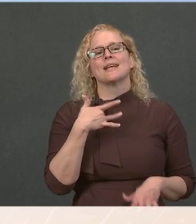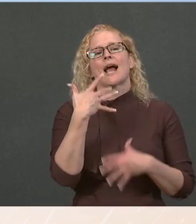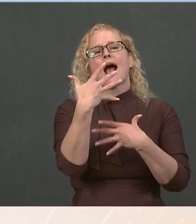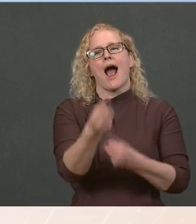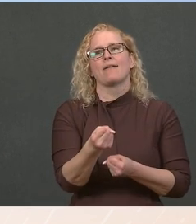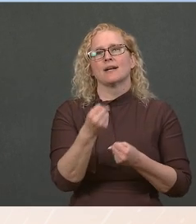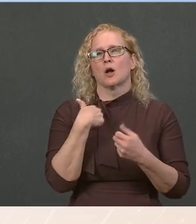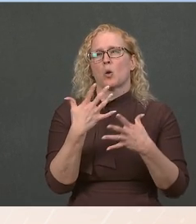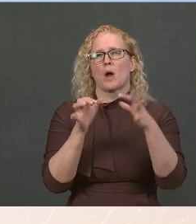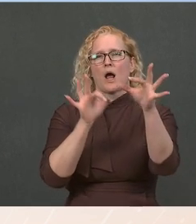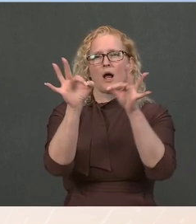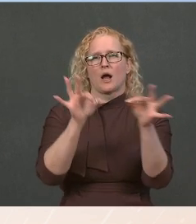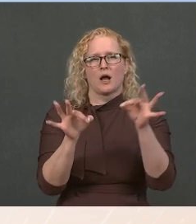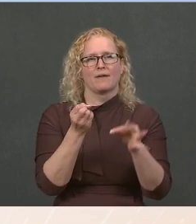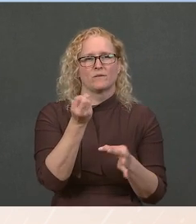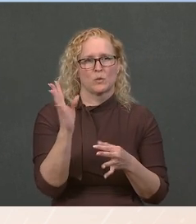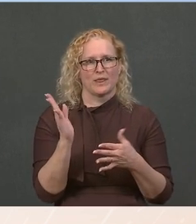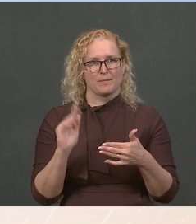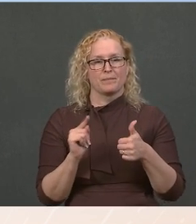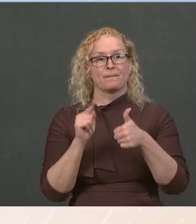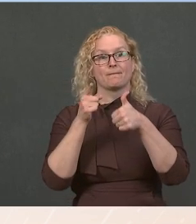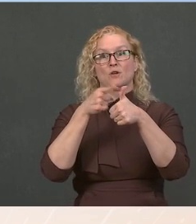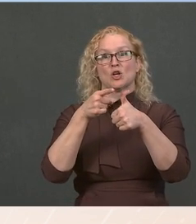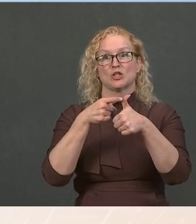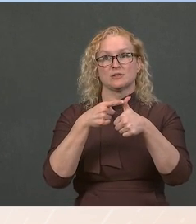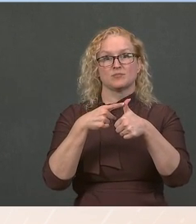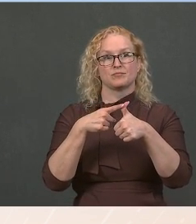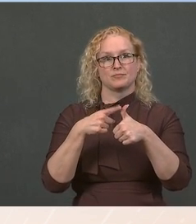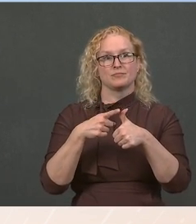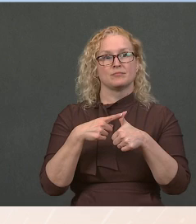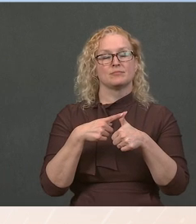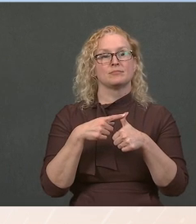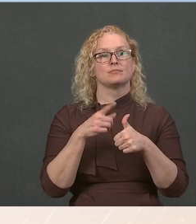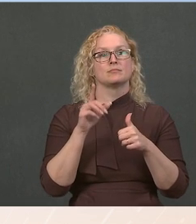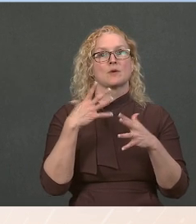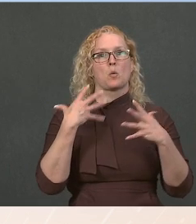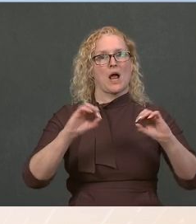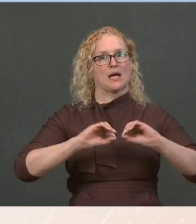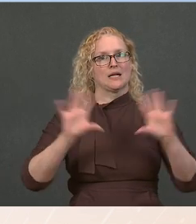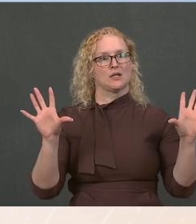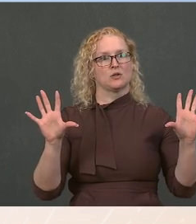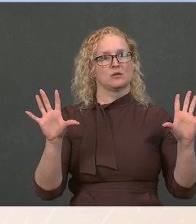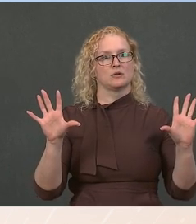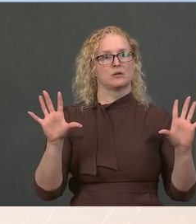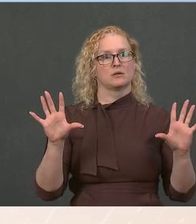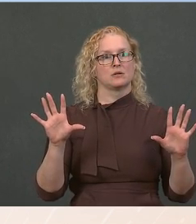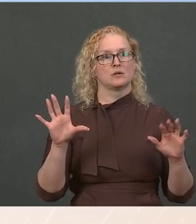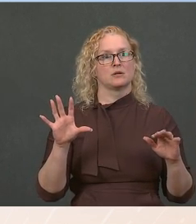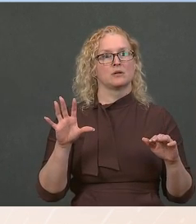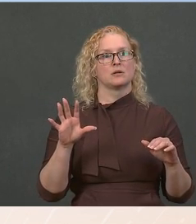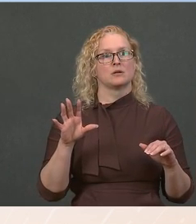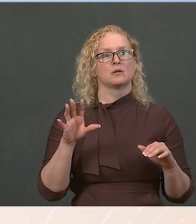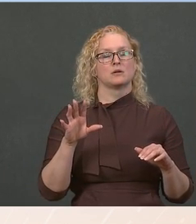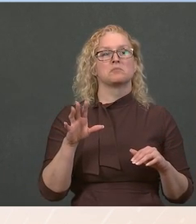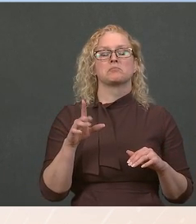As for the legal side of this, let me be crystal clear to avoid what appears to be possible misinformation or disinformation